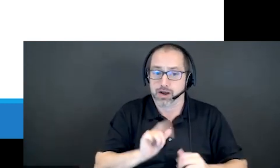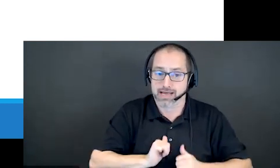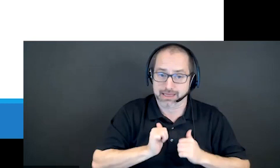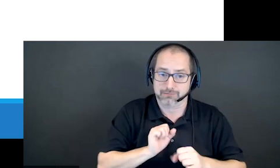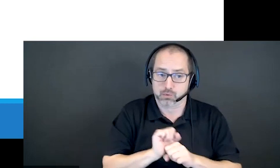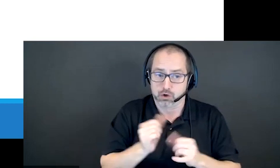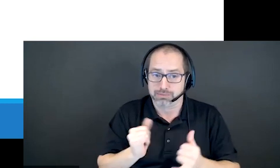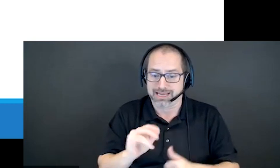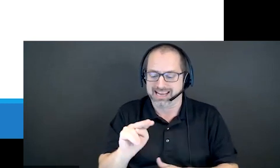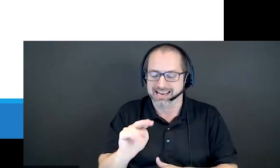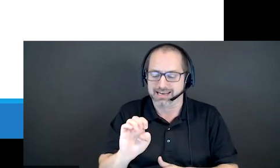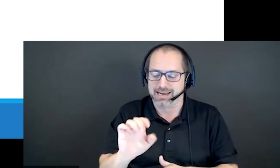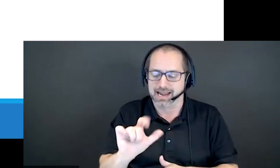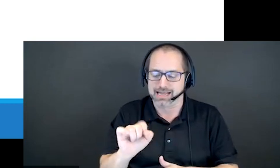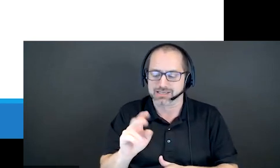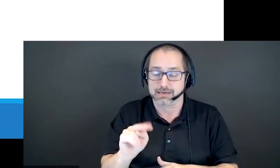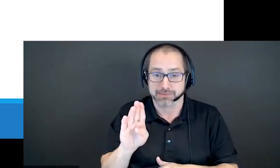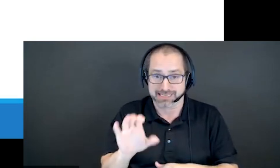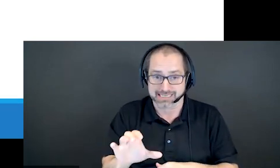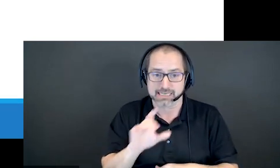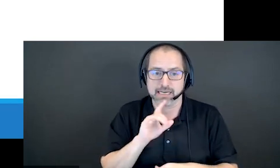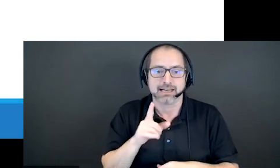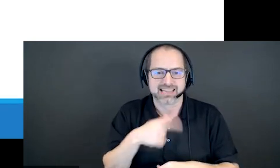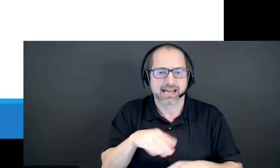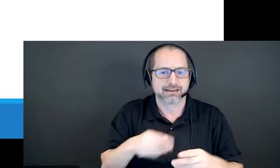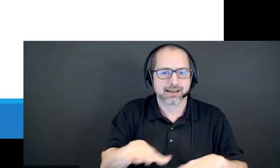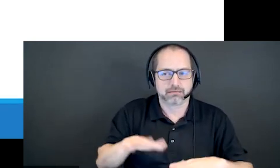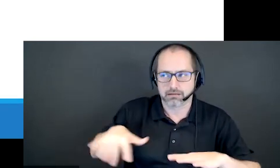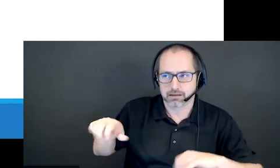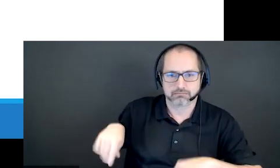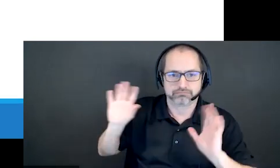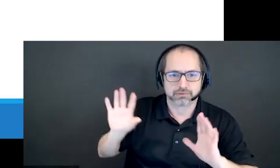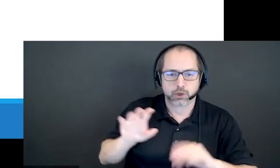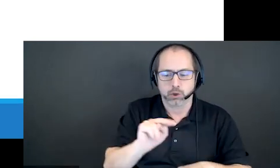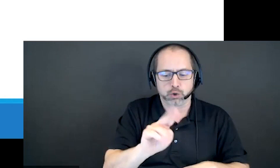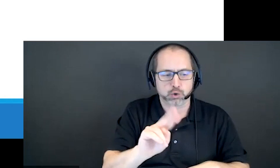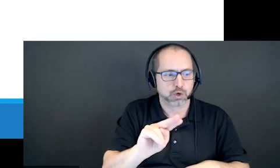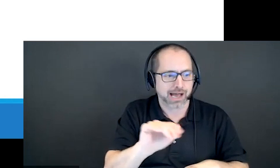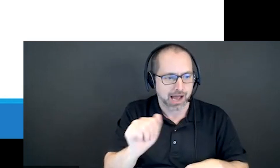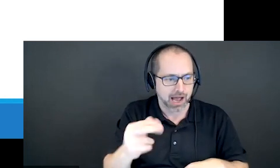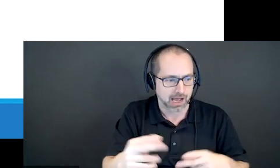Nelson BC is the unceded traditional territory of the Ktuanxa, the Syilx, and the Sinixt peoples.